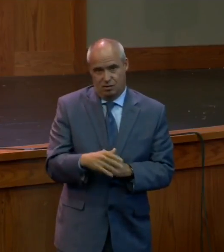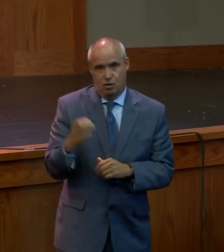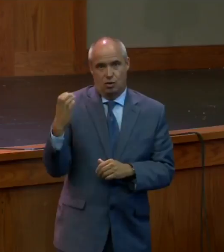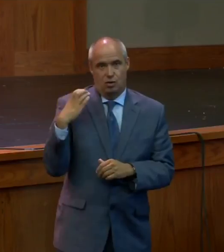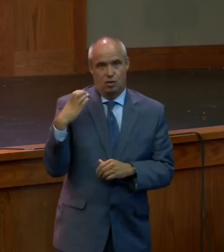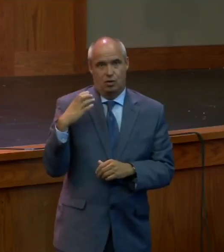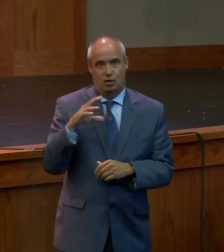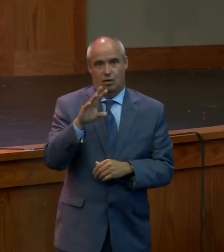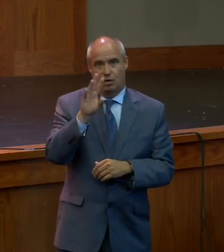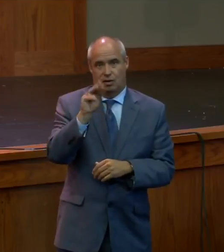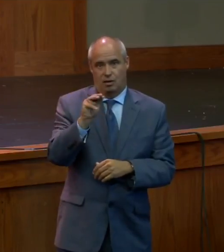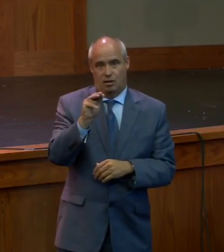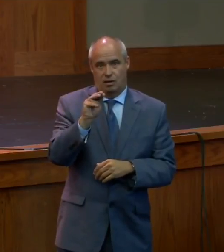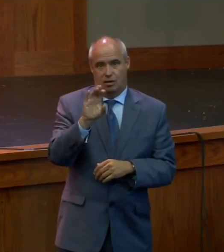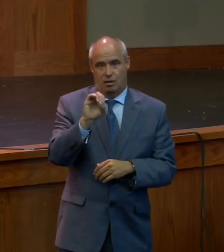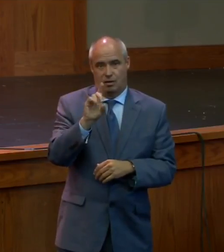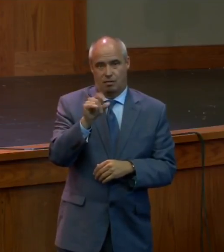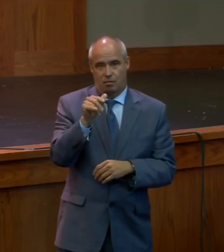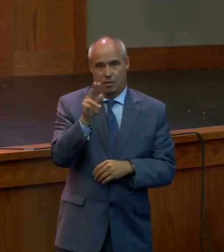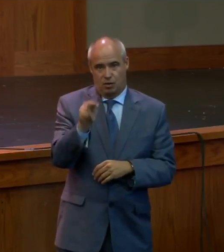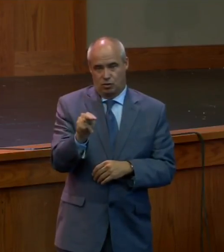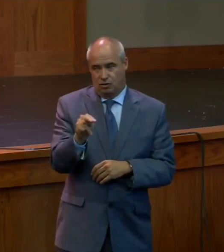CHAIRMAN MENDELSON, MEMBERS OF THE COMMISSION, STUDENT MEMBERS